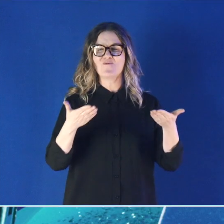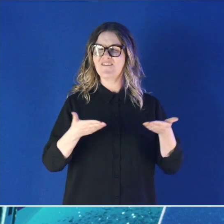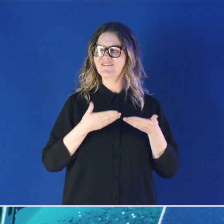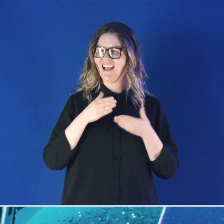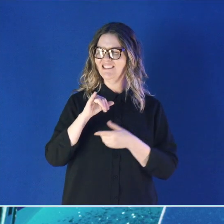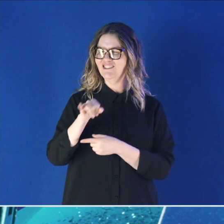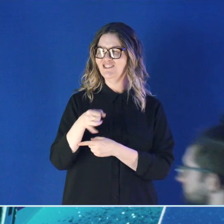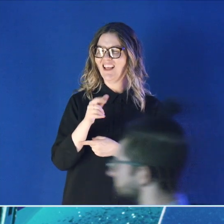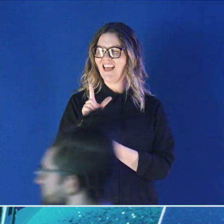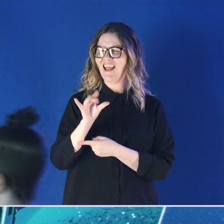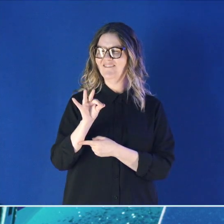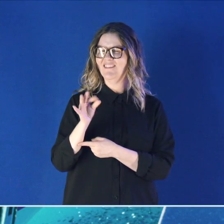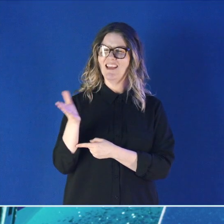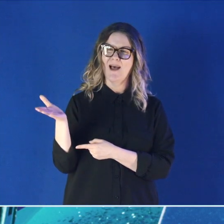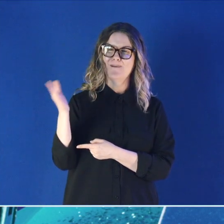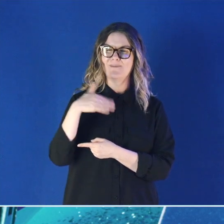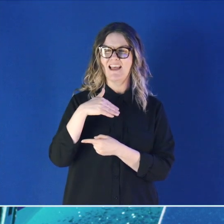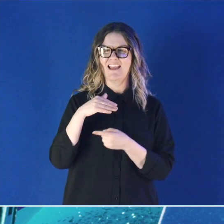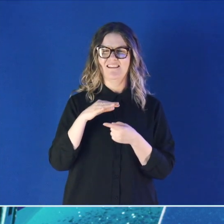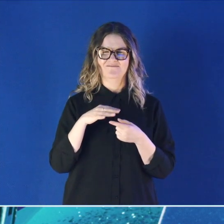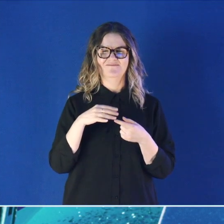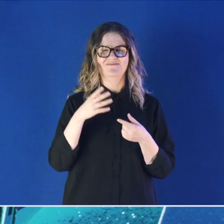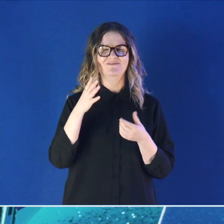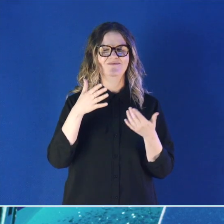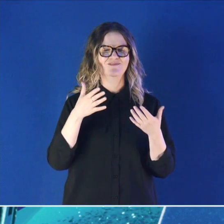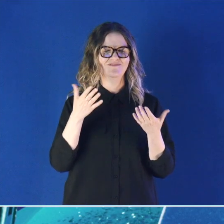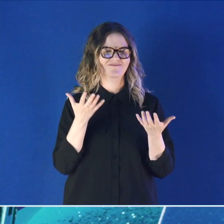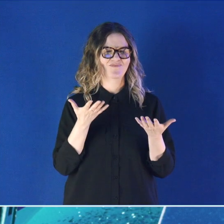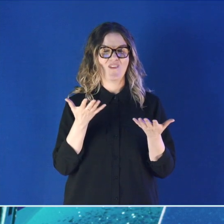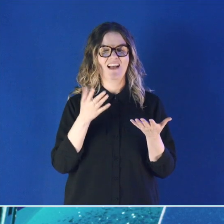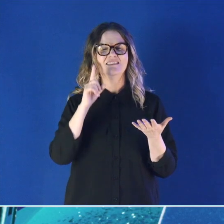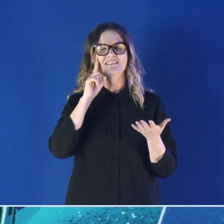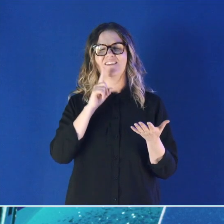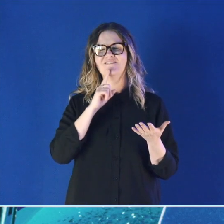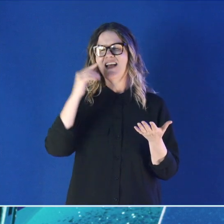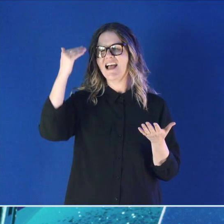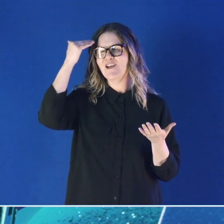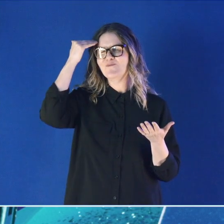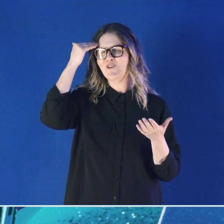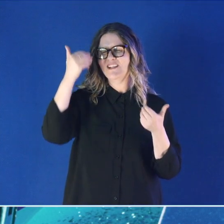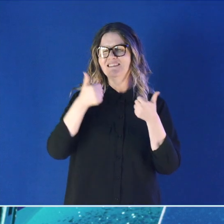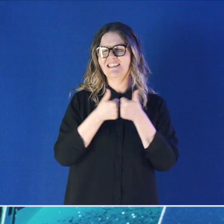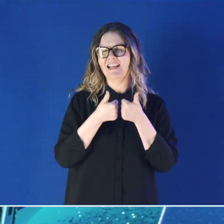A lot of people don't realize that. When you watch the game, I want you to pay very close attention